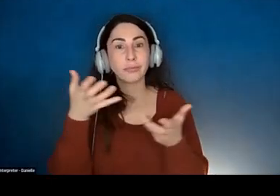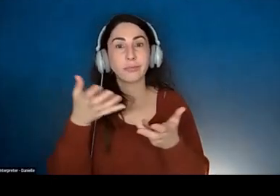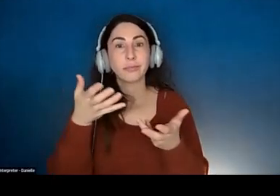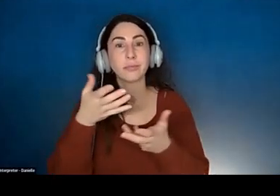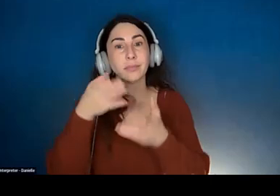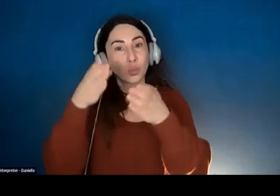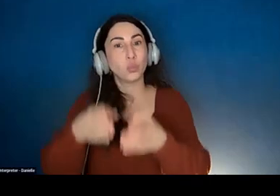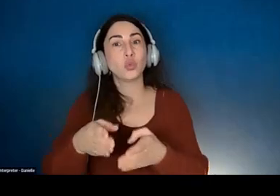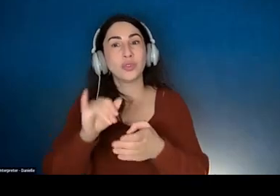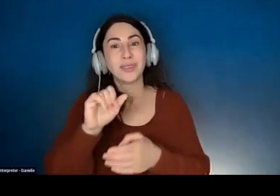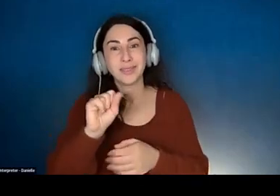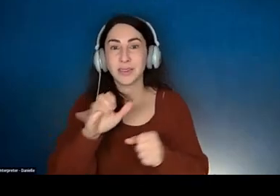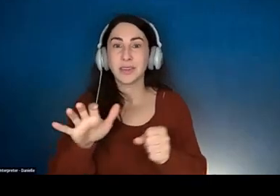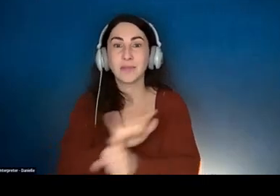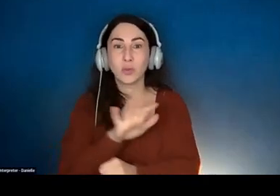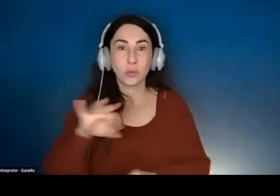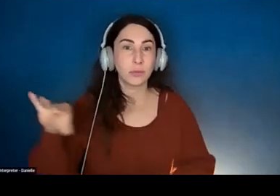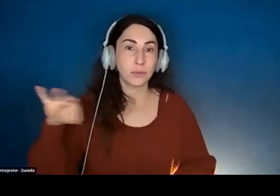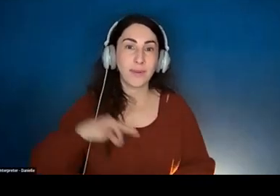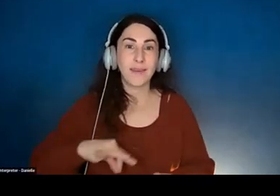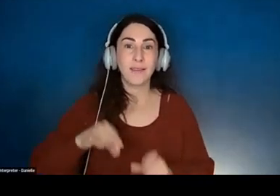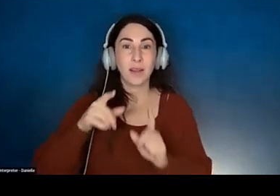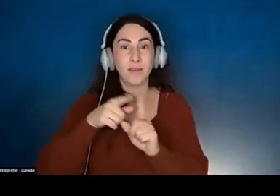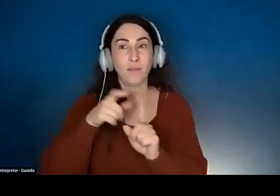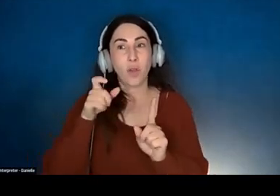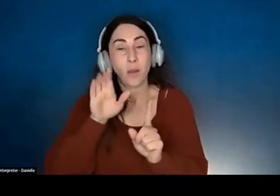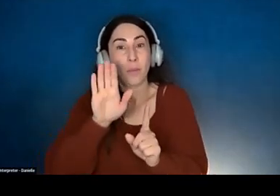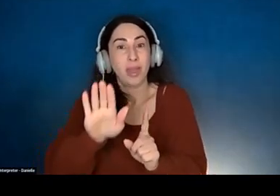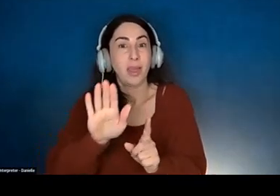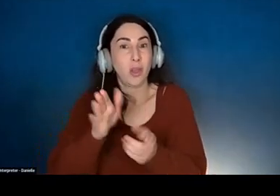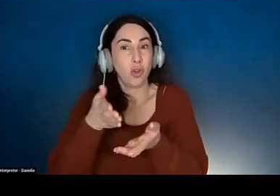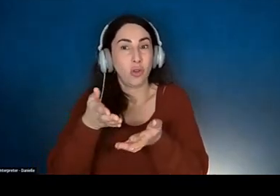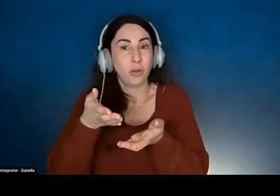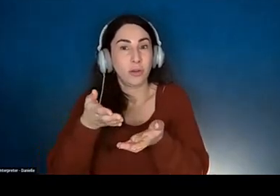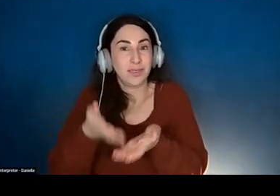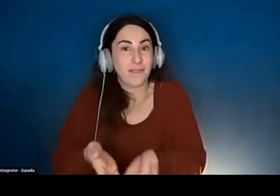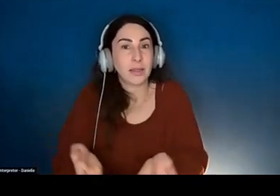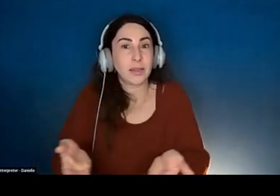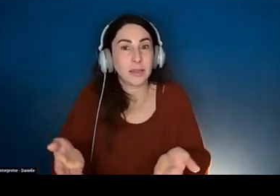devices and how they might work with other devices.